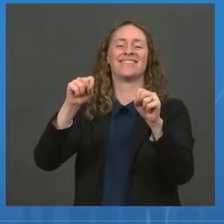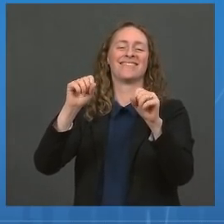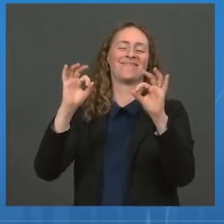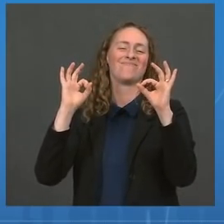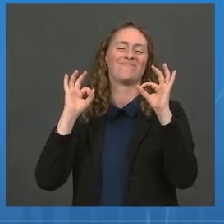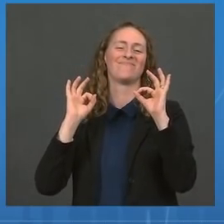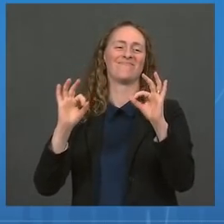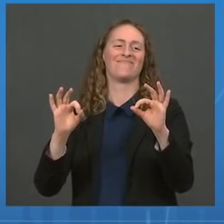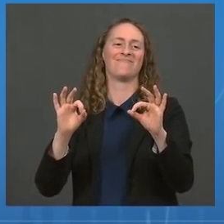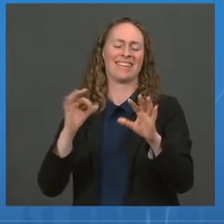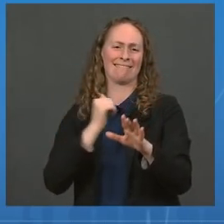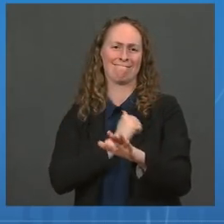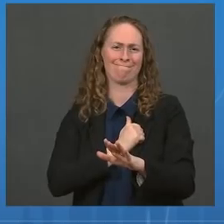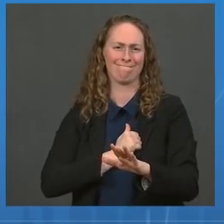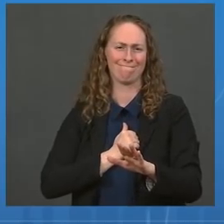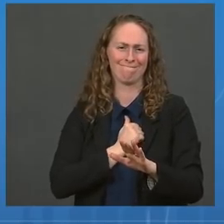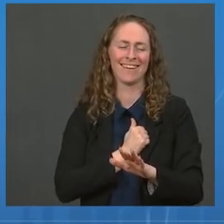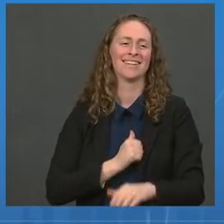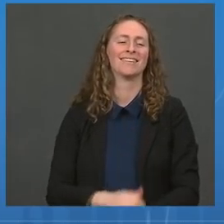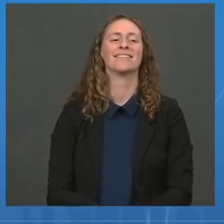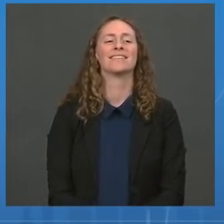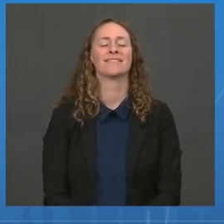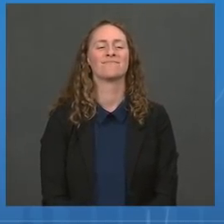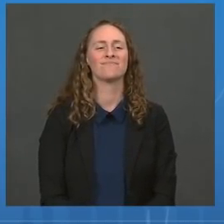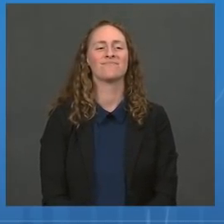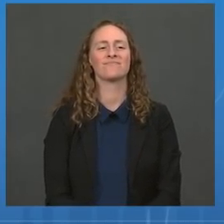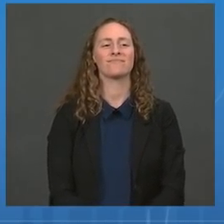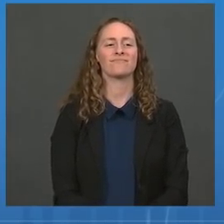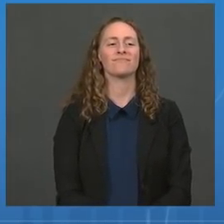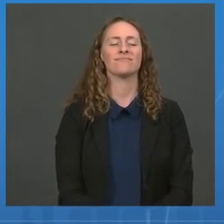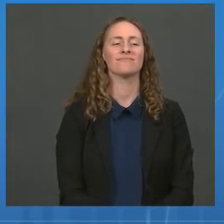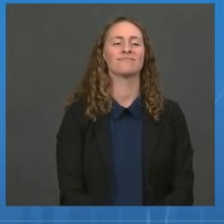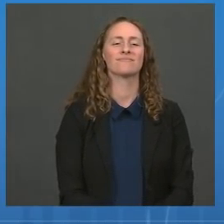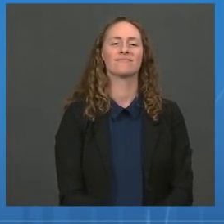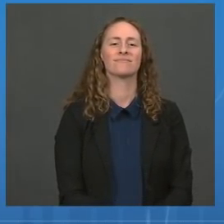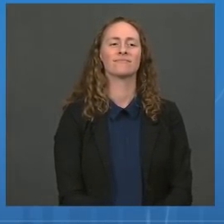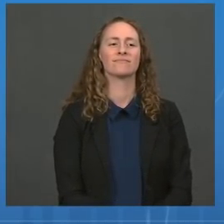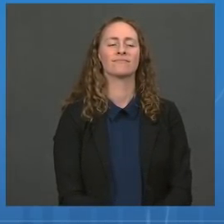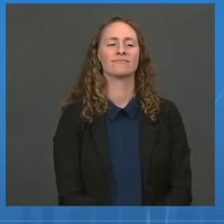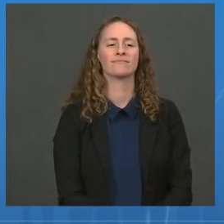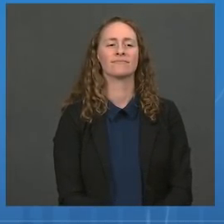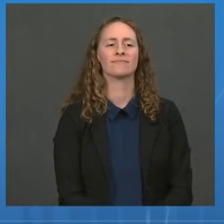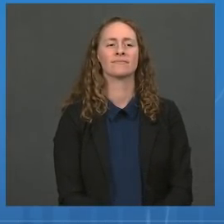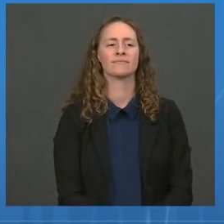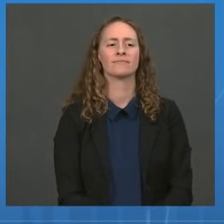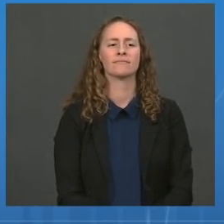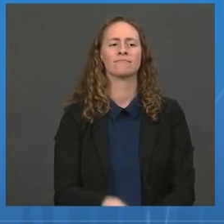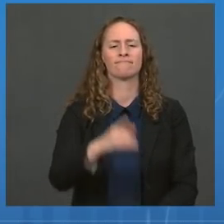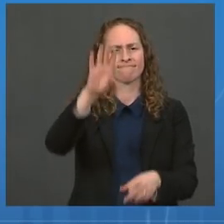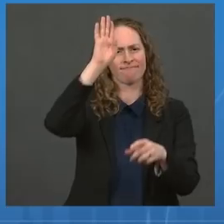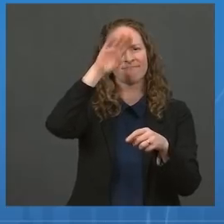The Press: Sorry about that. Jeff, you have said before that pending appropriate regulatory approvals and recommendations for CDC,